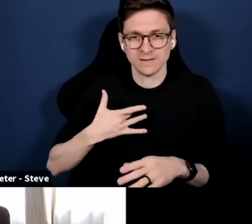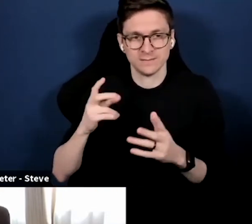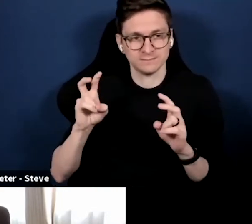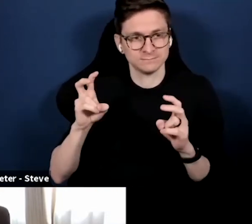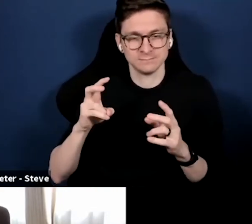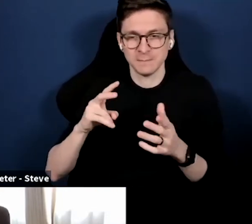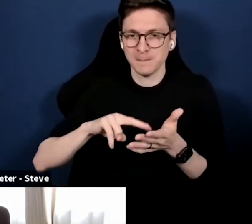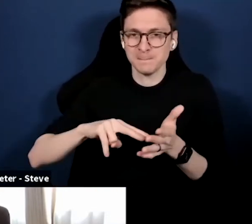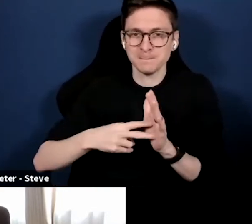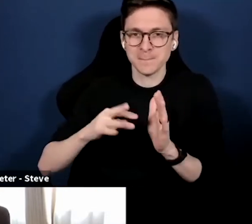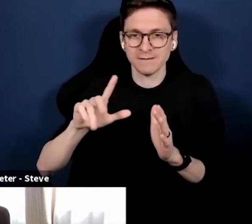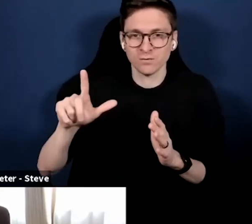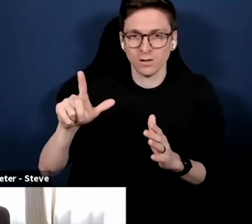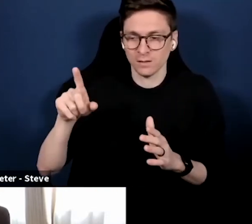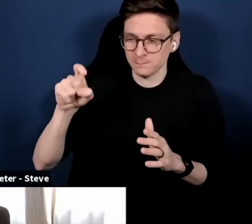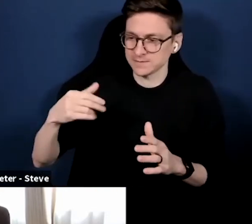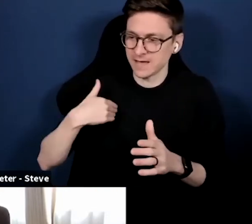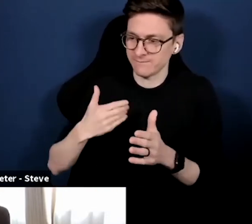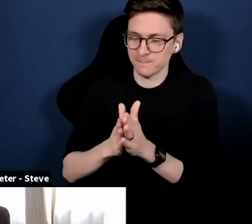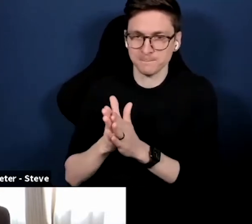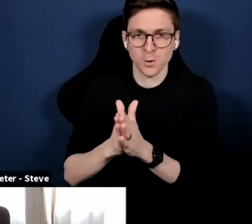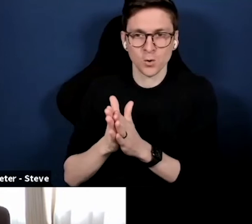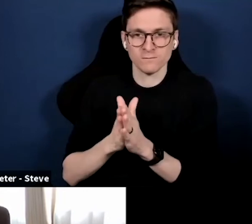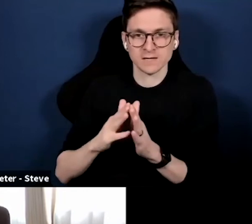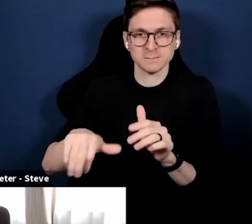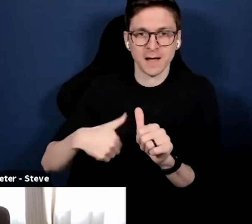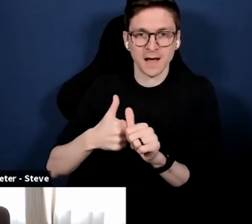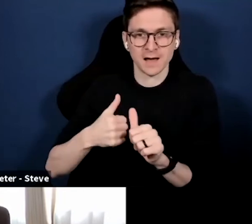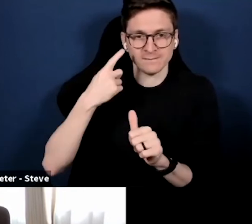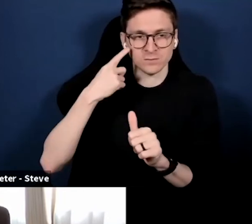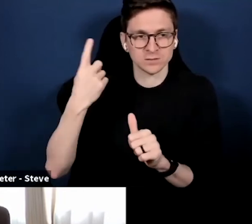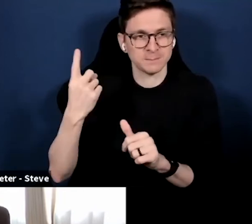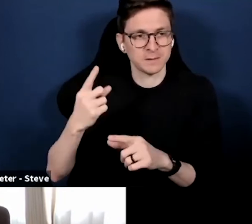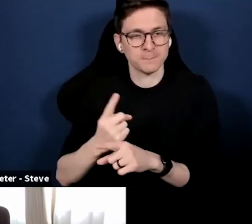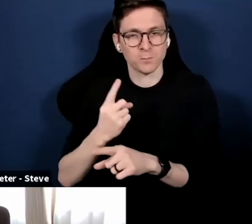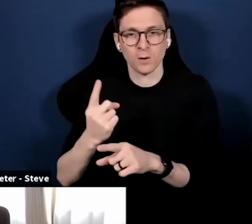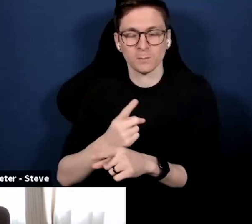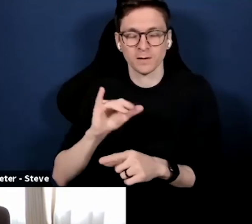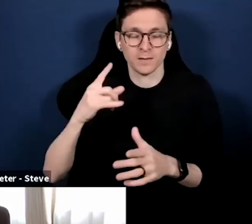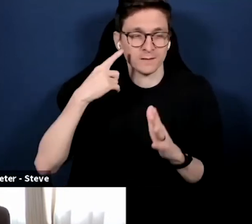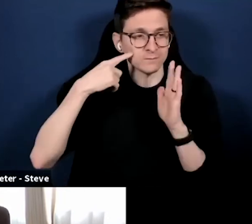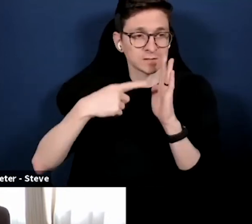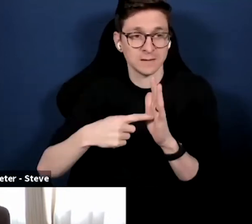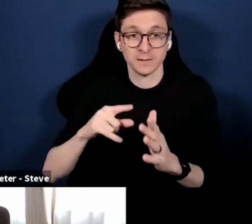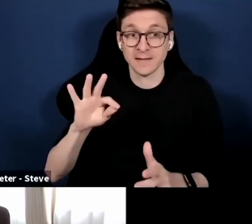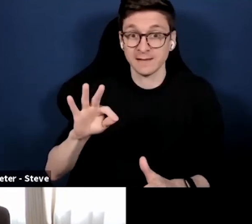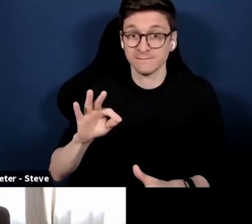by something appropriate for example if the digital baby looks at something then